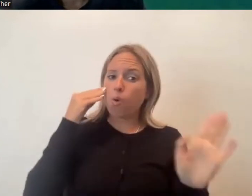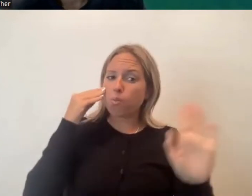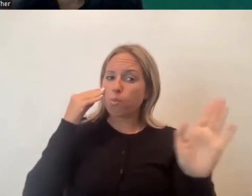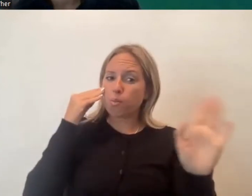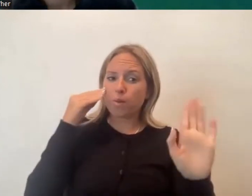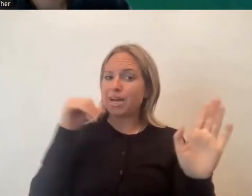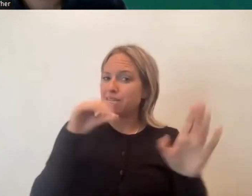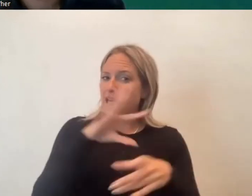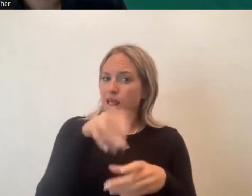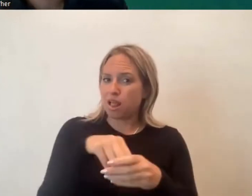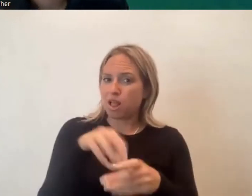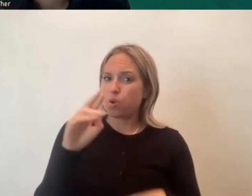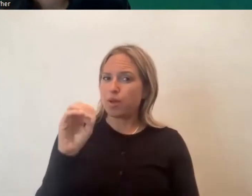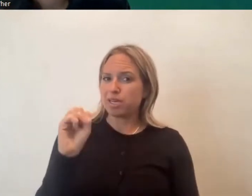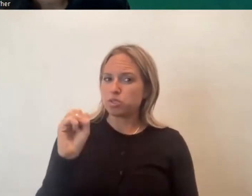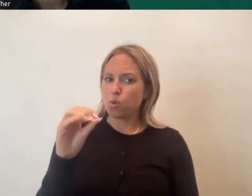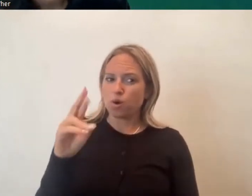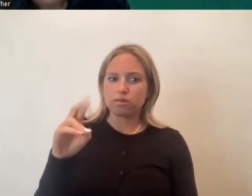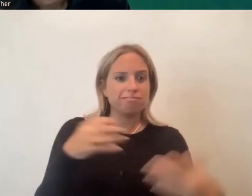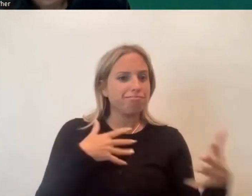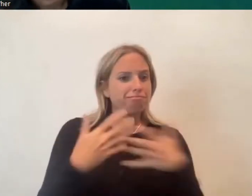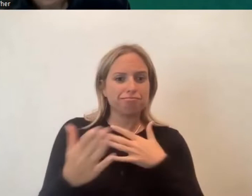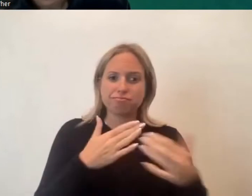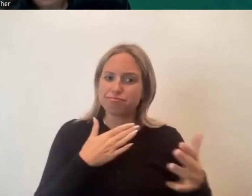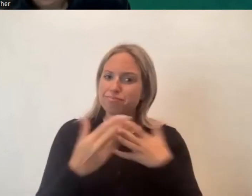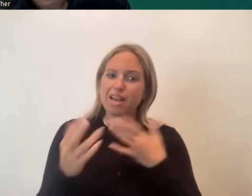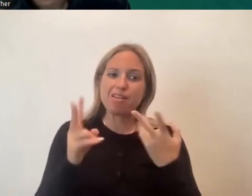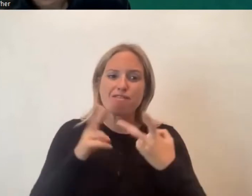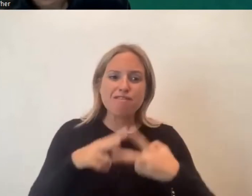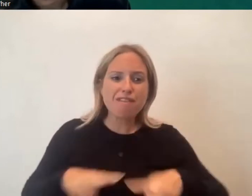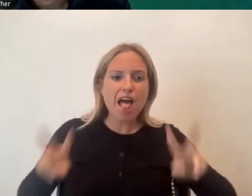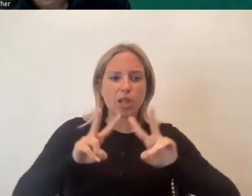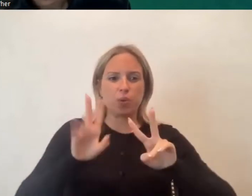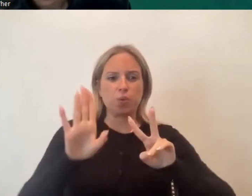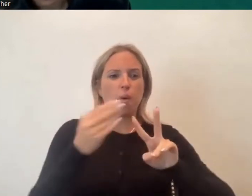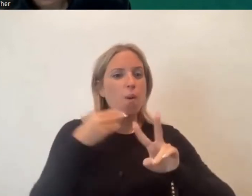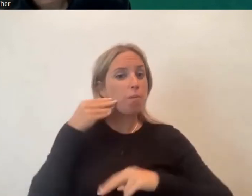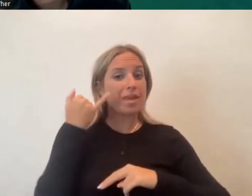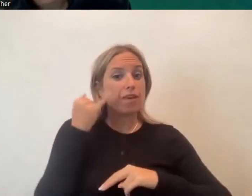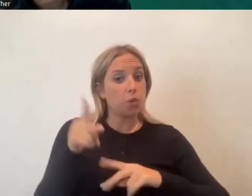So no matter what the value of your home is, as long as you live in it's going to be excluded.